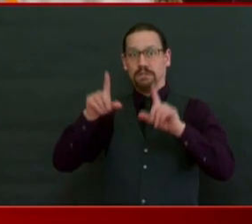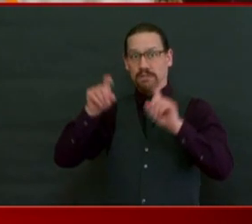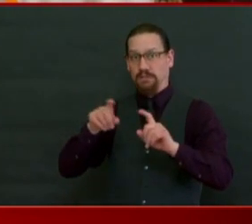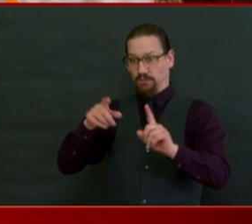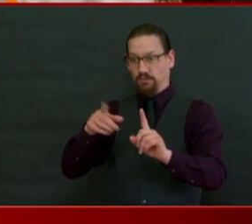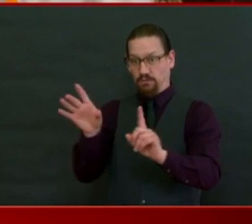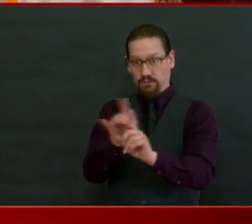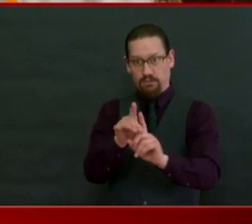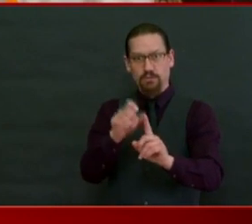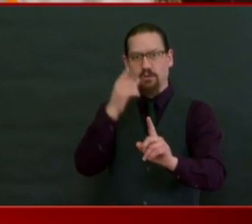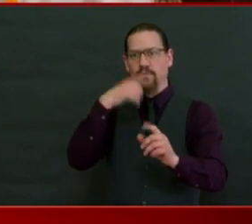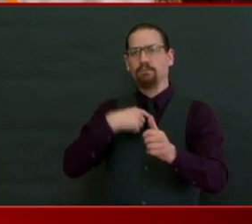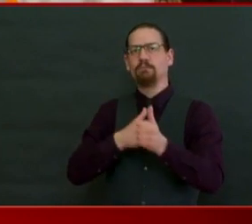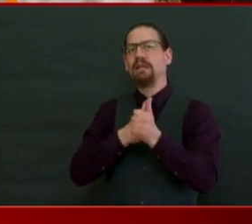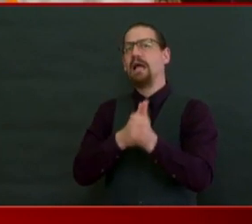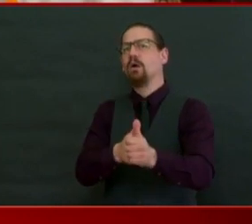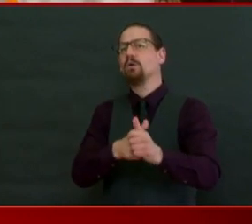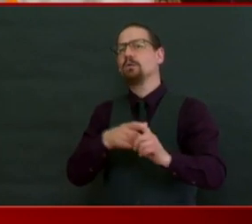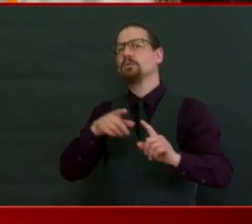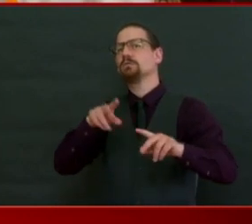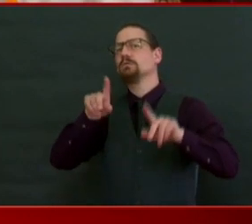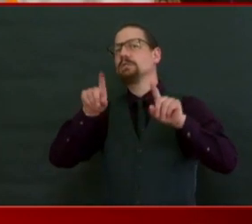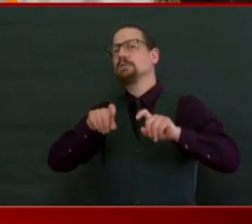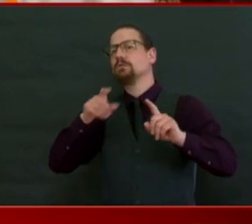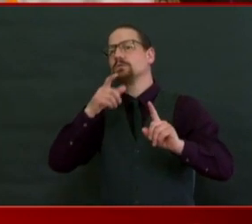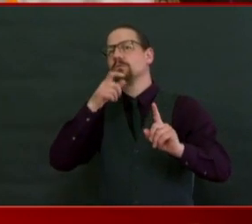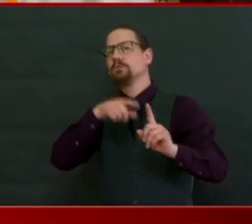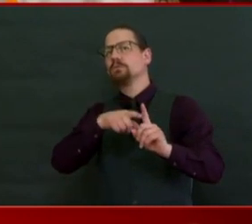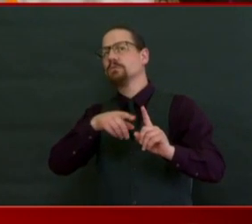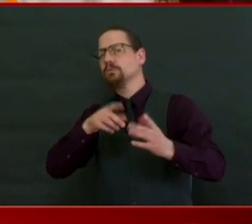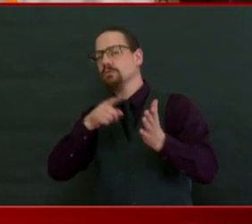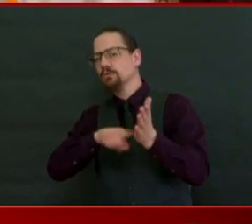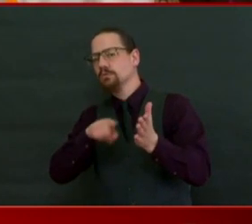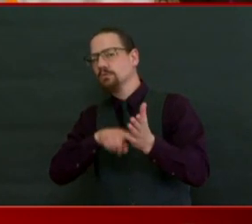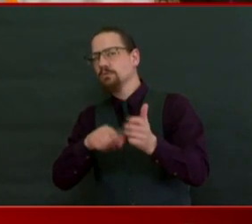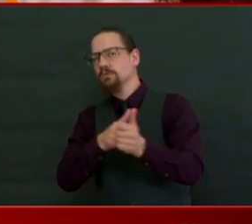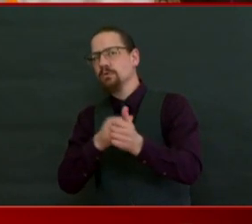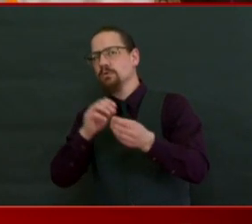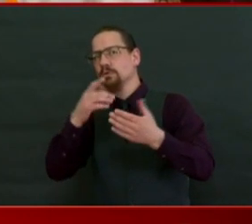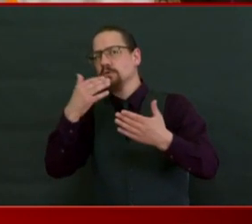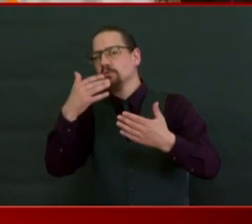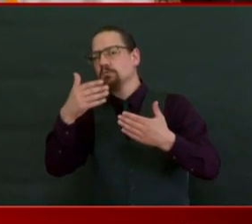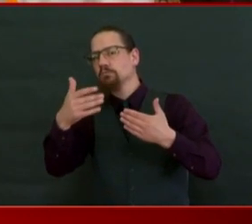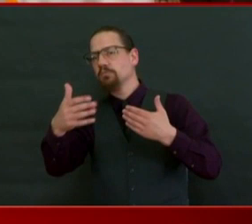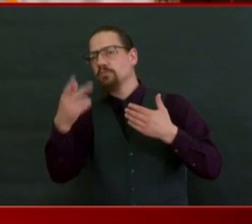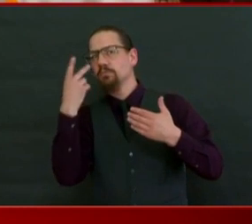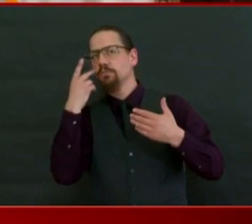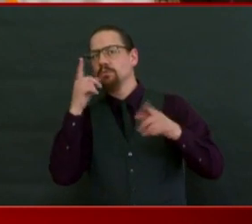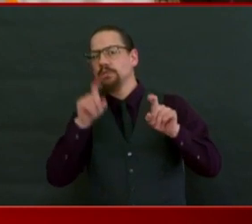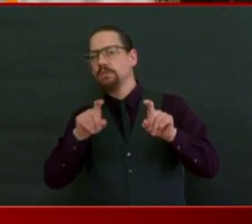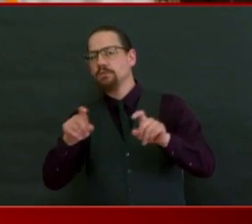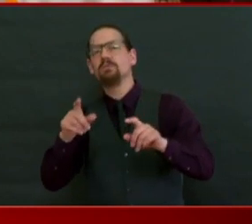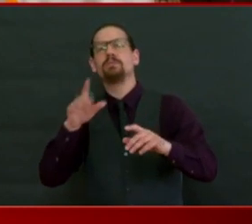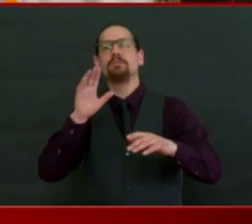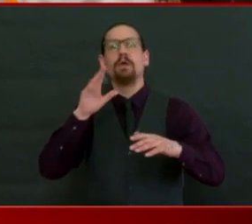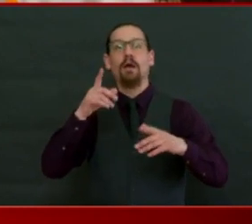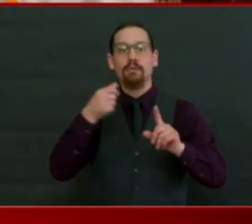WE WILL CONTINUE TO FOLLOW THE OUTCOMES OF THESE TESTS AND WE